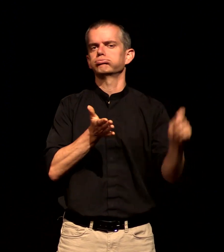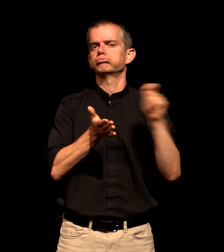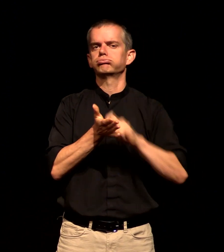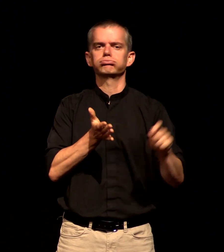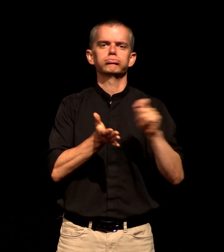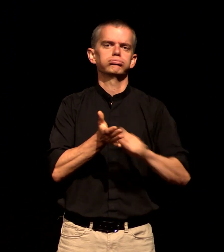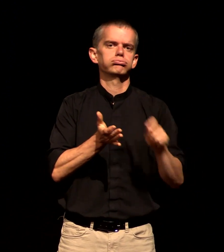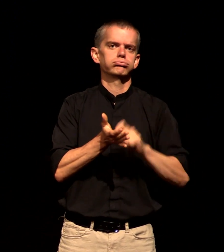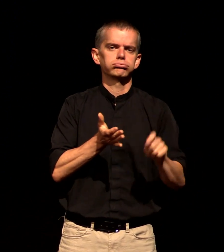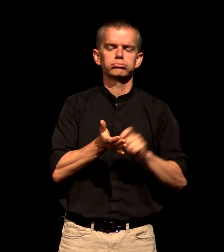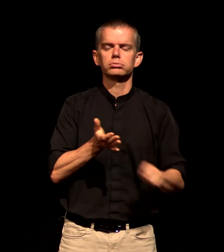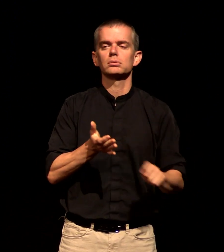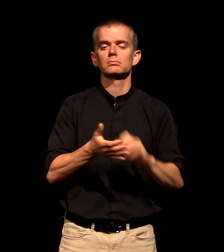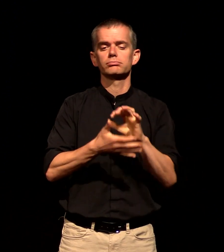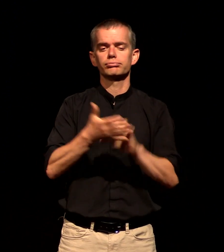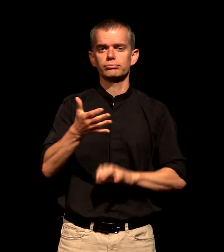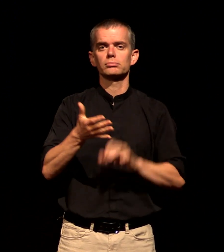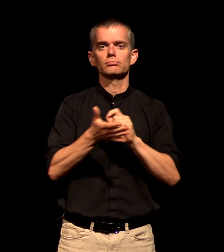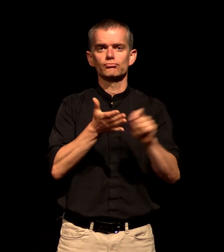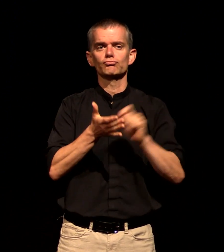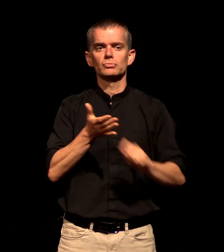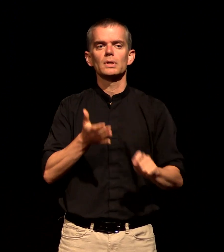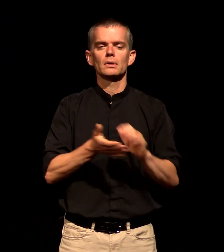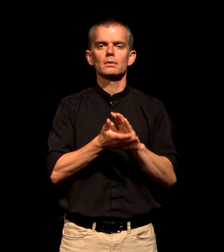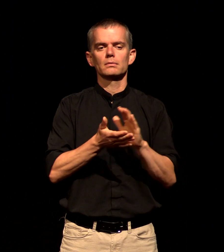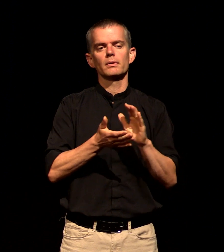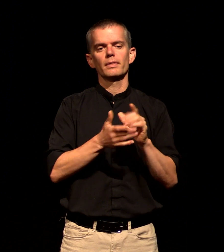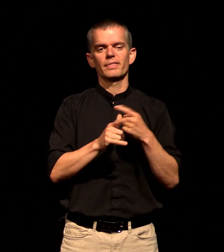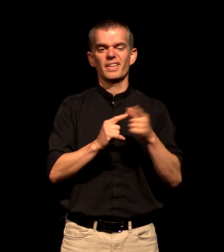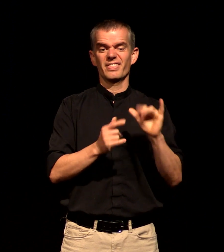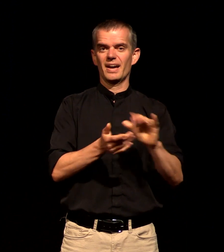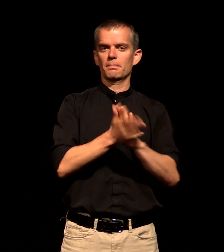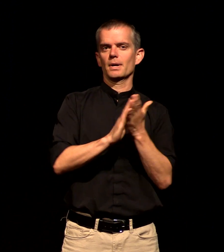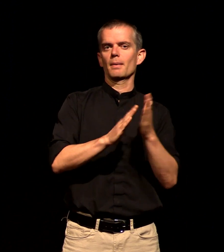journal eventually became a book called A Grief Observed. Here is